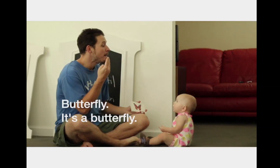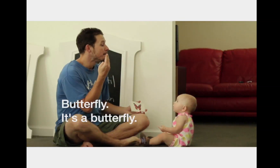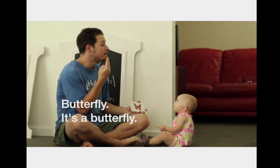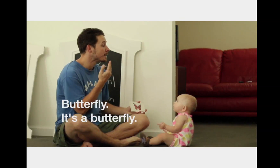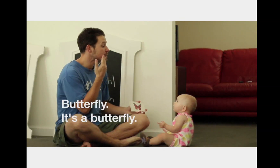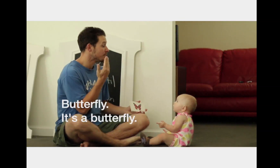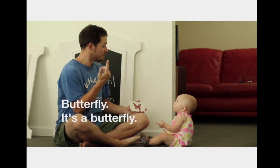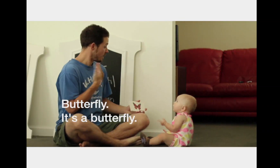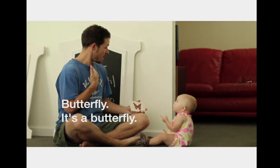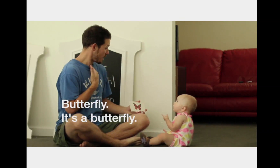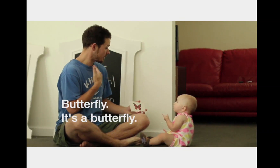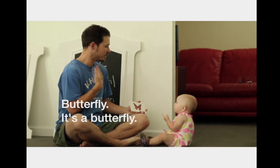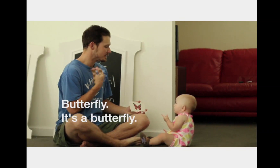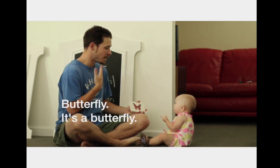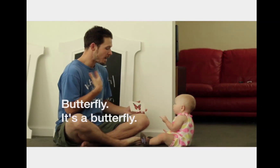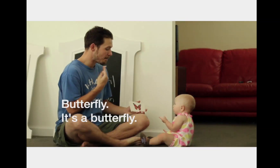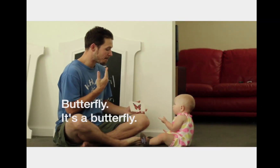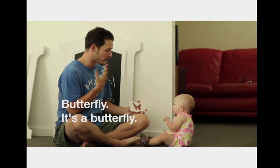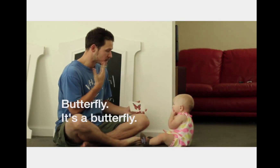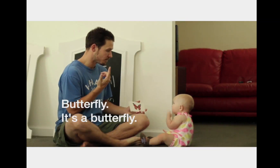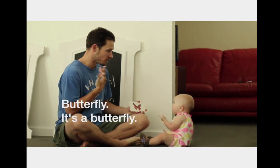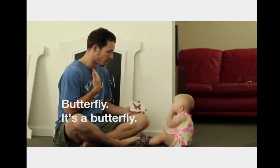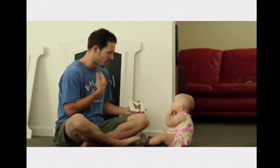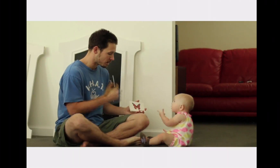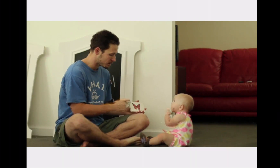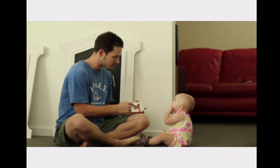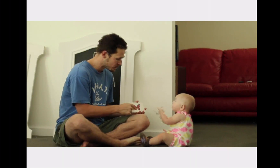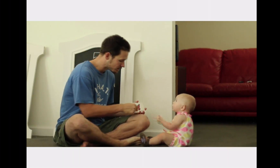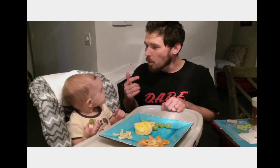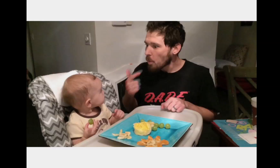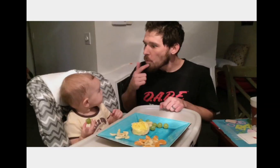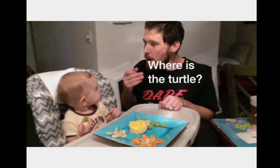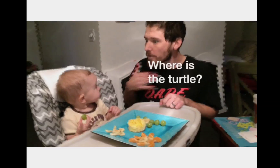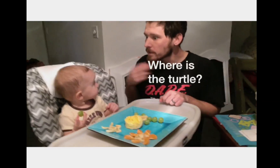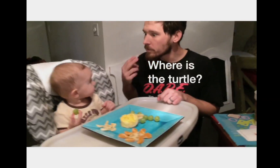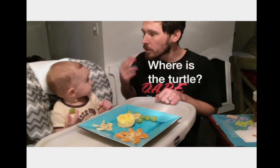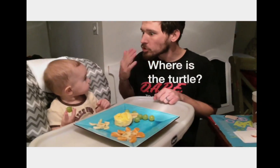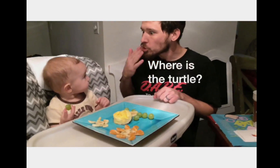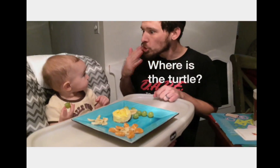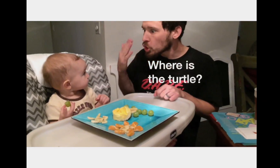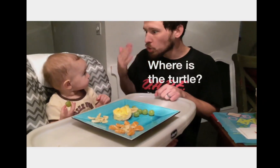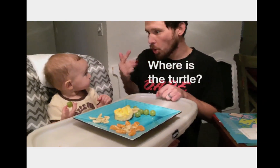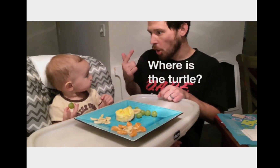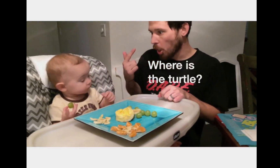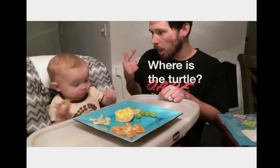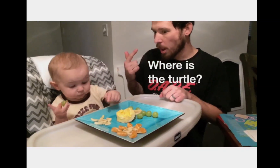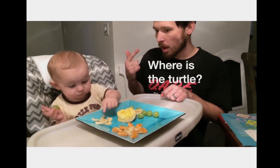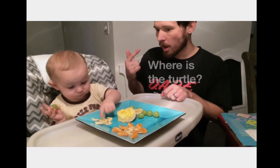[Butterfly. It's a butterfly.] [Where is the turtle?]